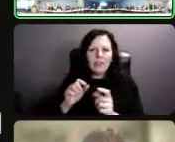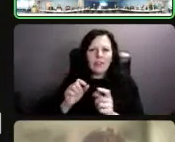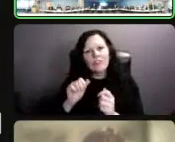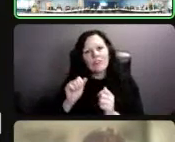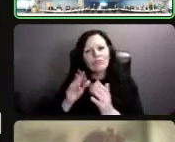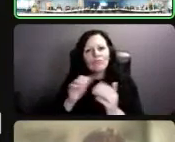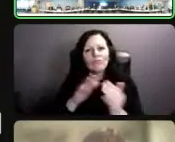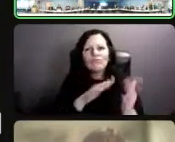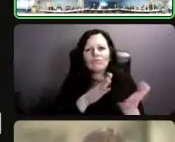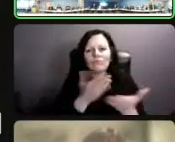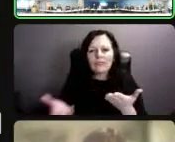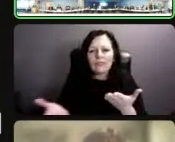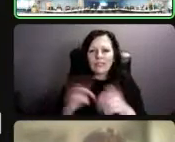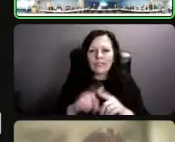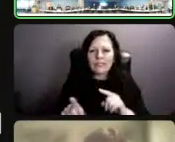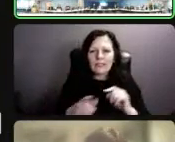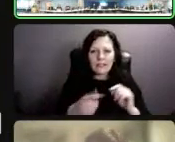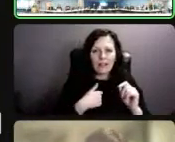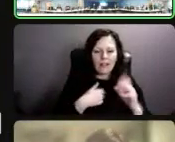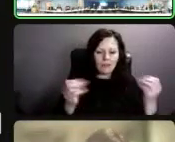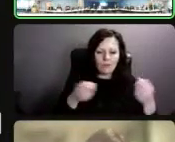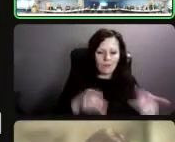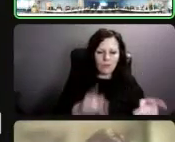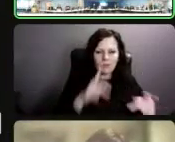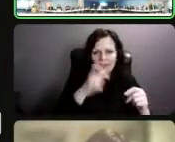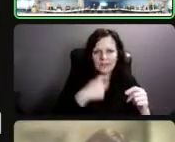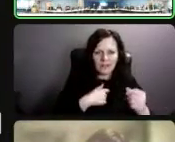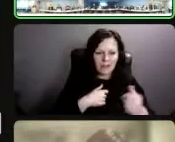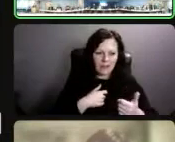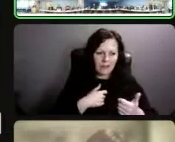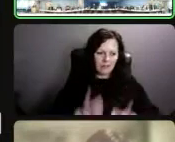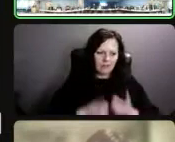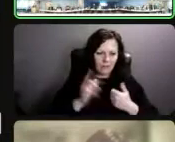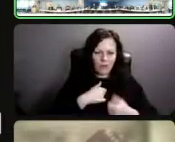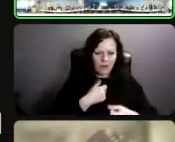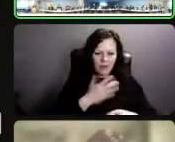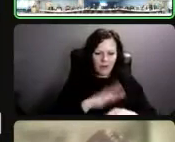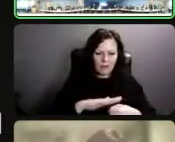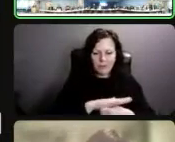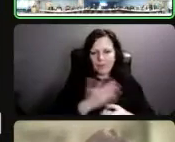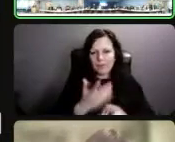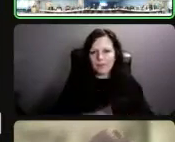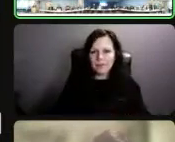LOT OF THINGS.